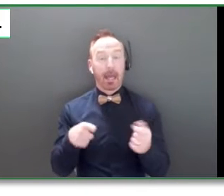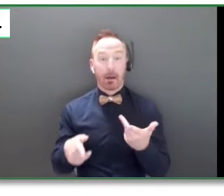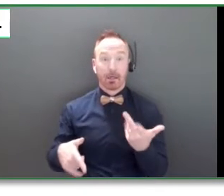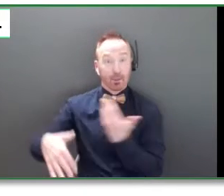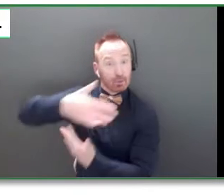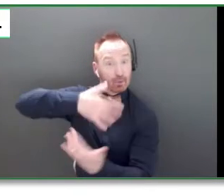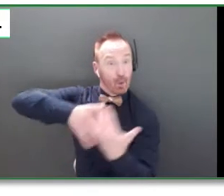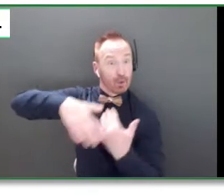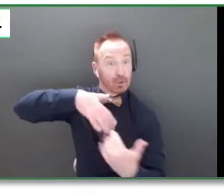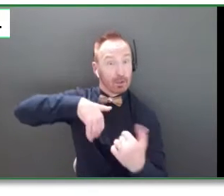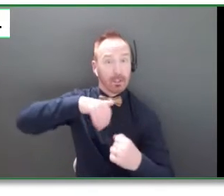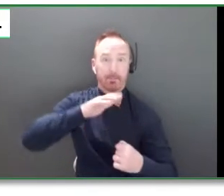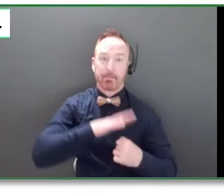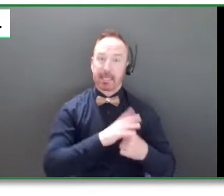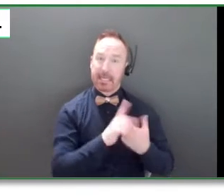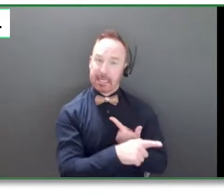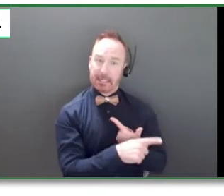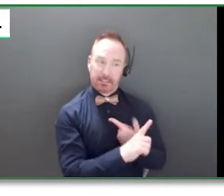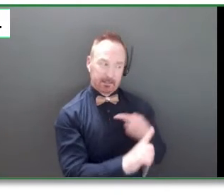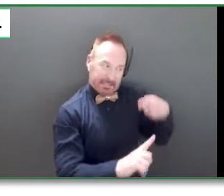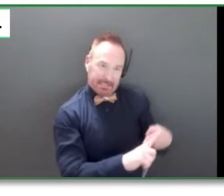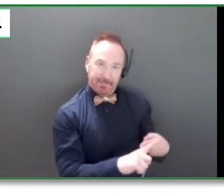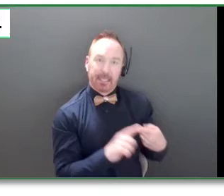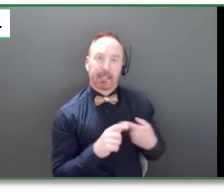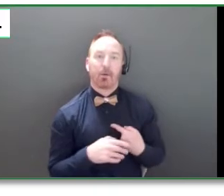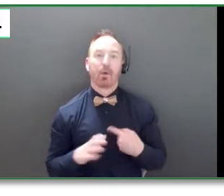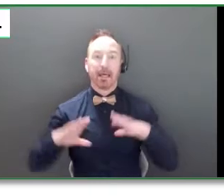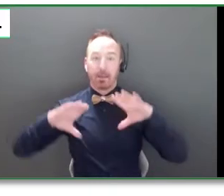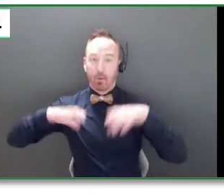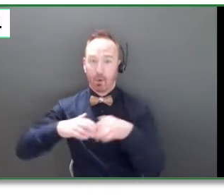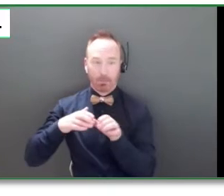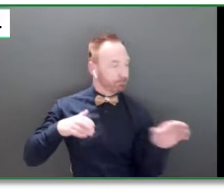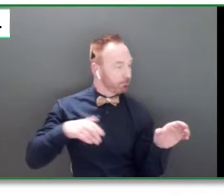others with disabilities. There may be